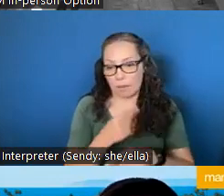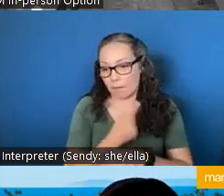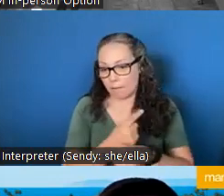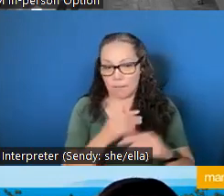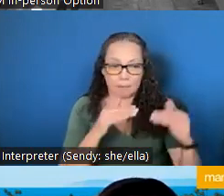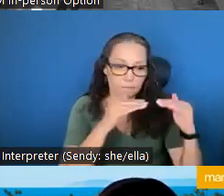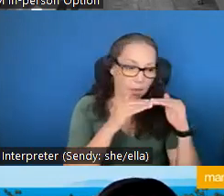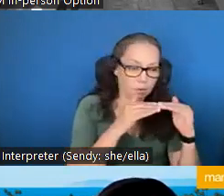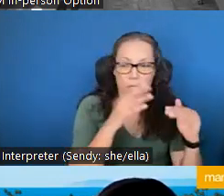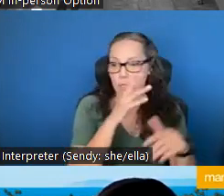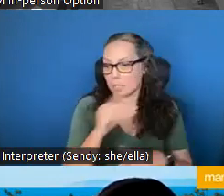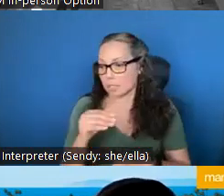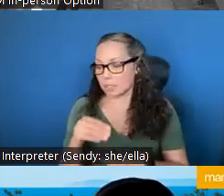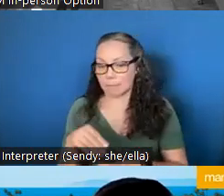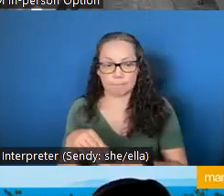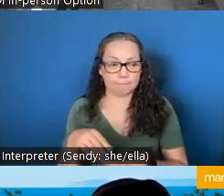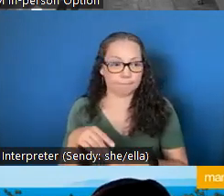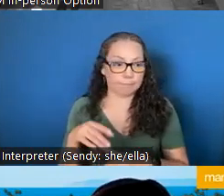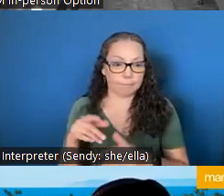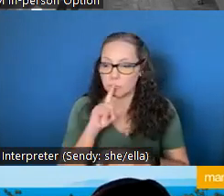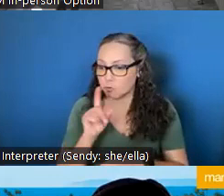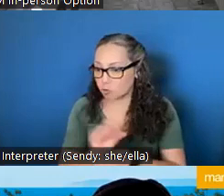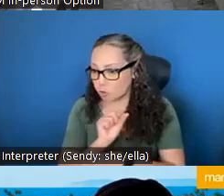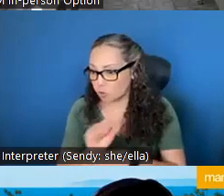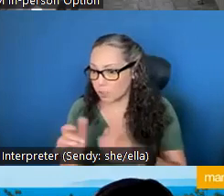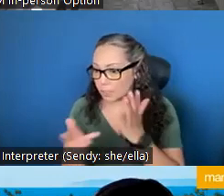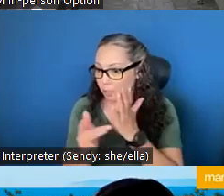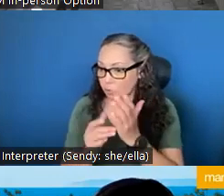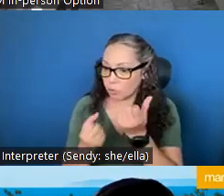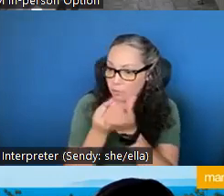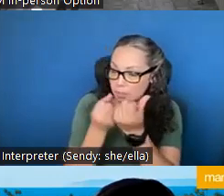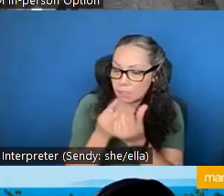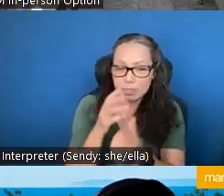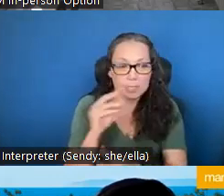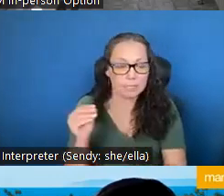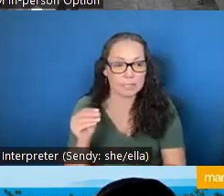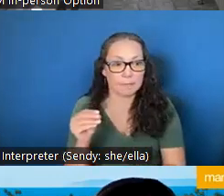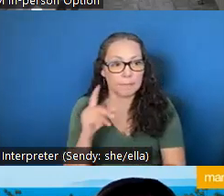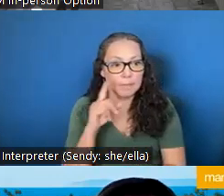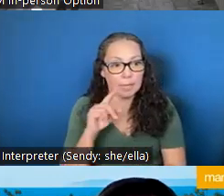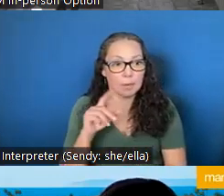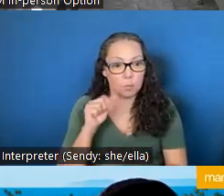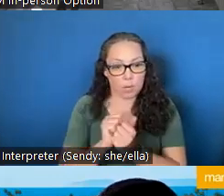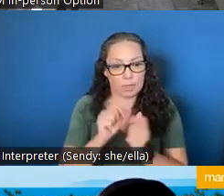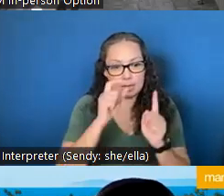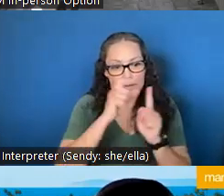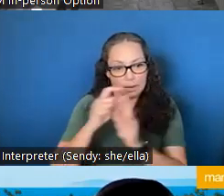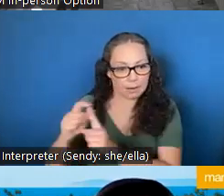ensuring um technical assistance as the new funding methodology gets rolled out and um in